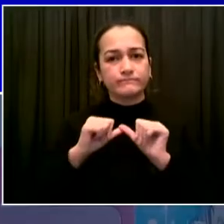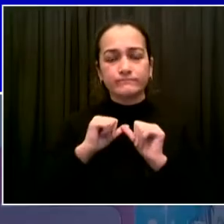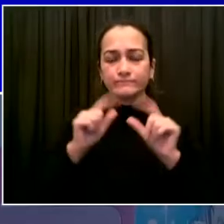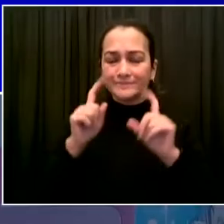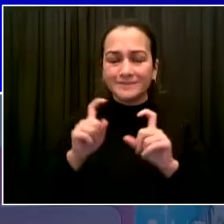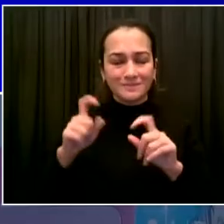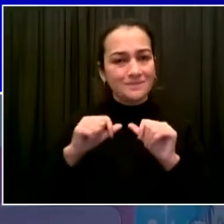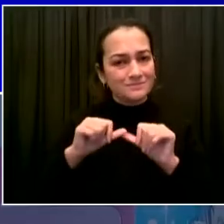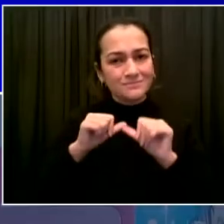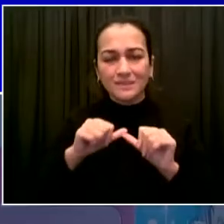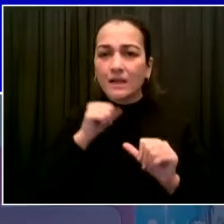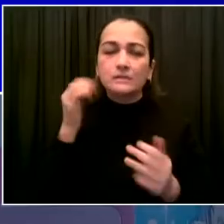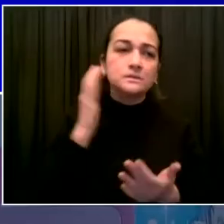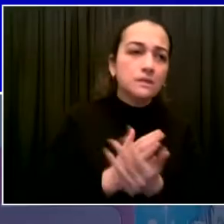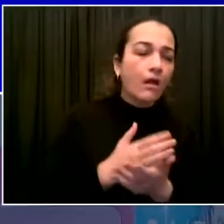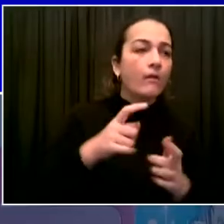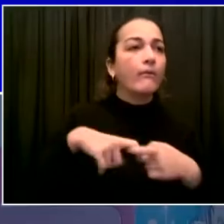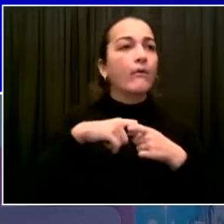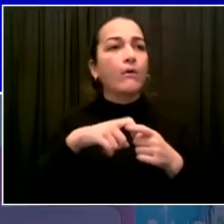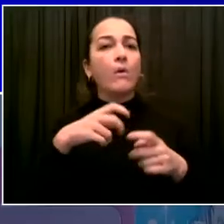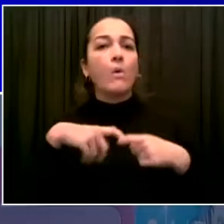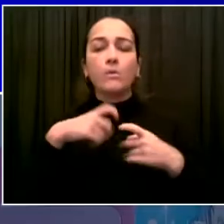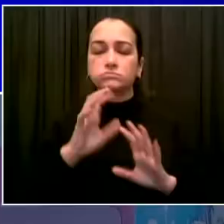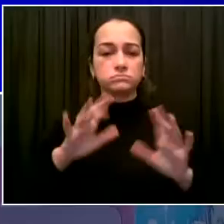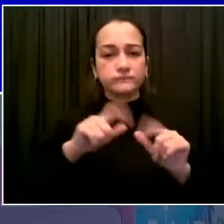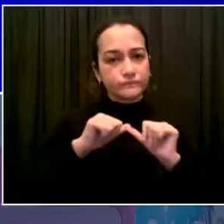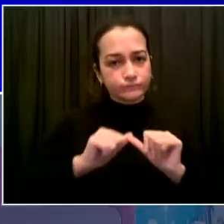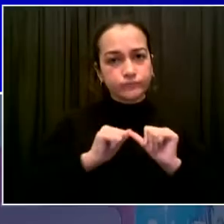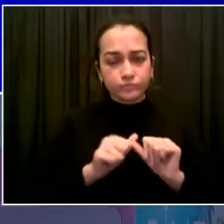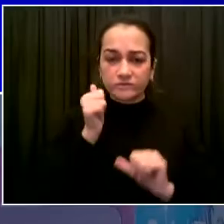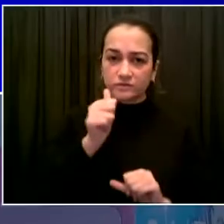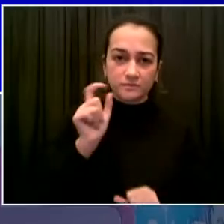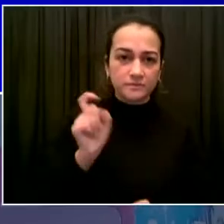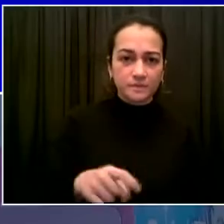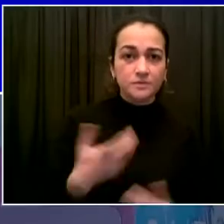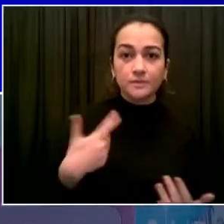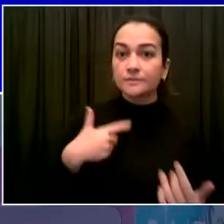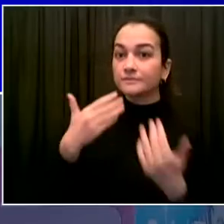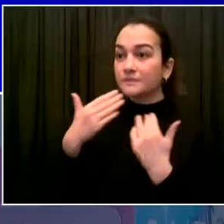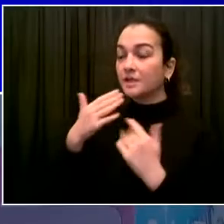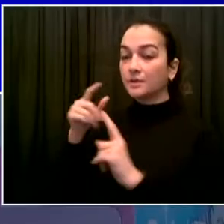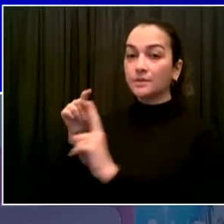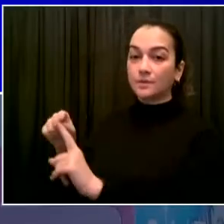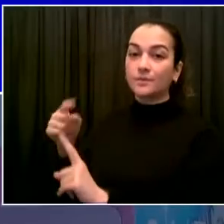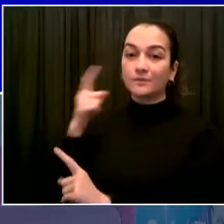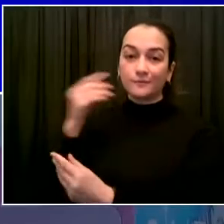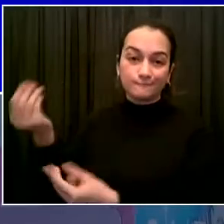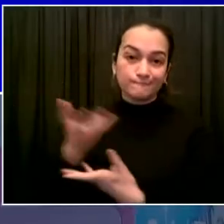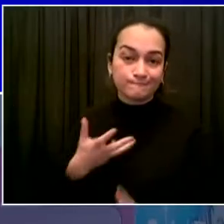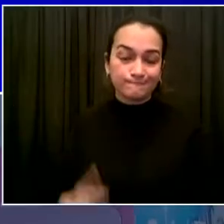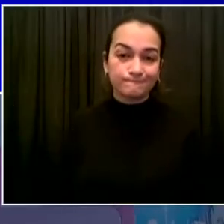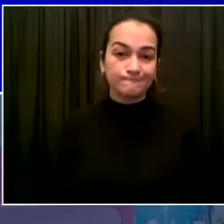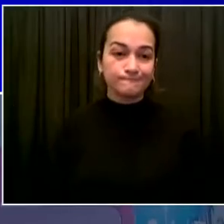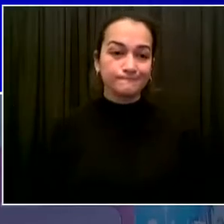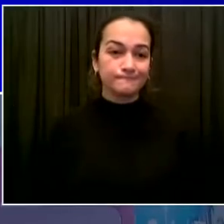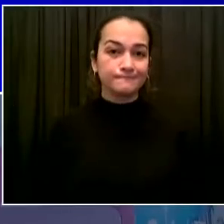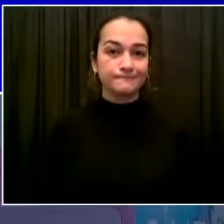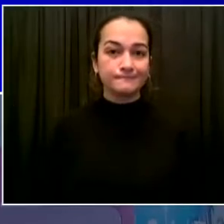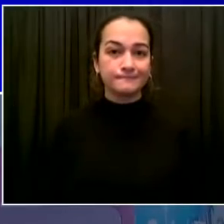SIDE AT THE STATED HOURS. WE WIL LBE DOING MORE TO MAKE SURE THERE IS CONTINUITY,